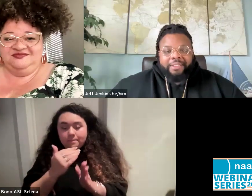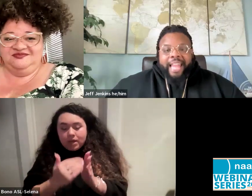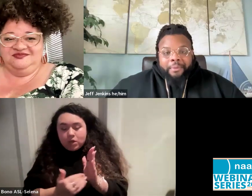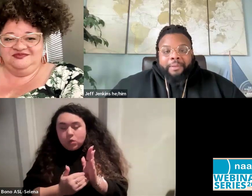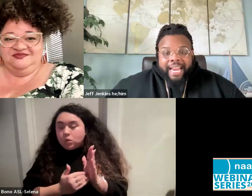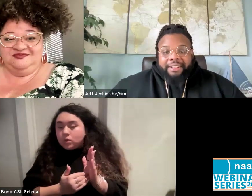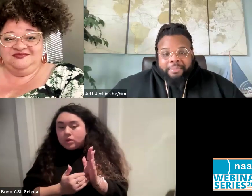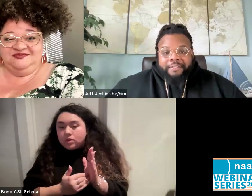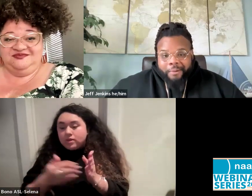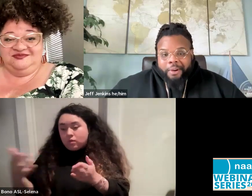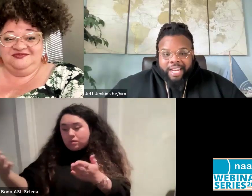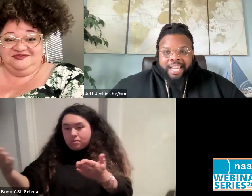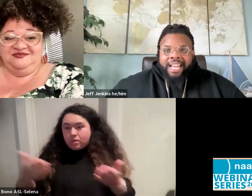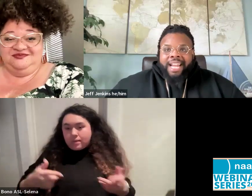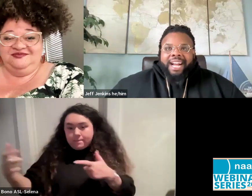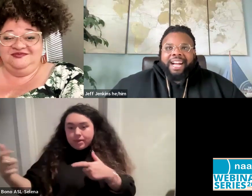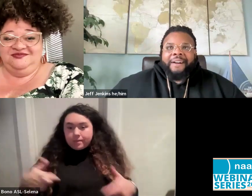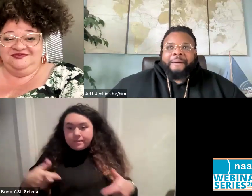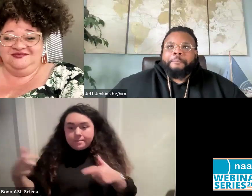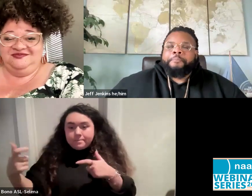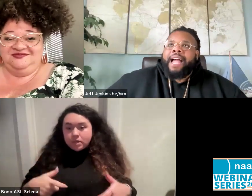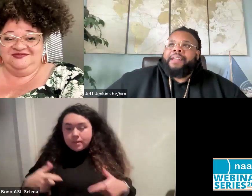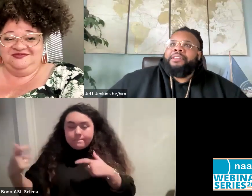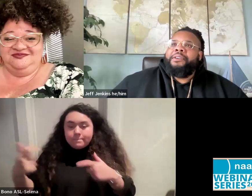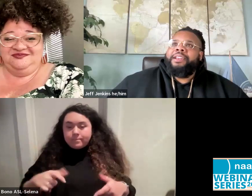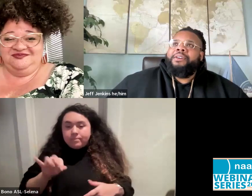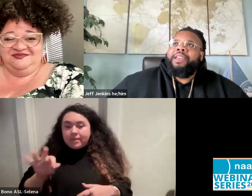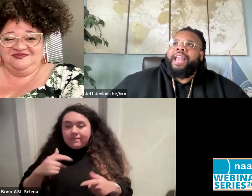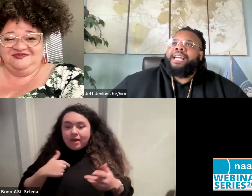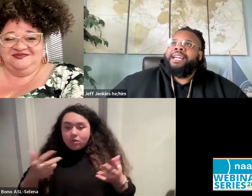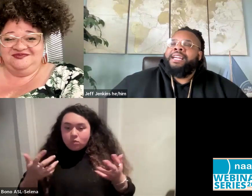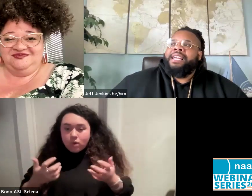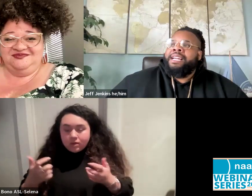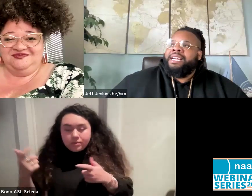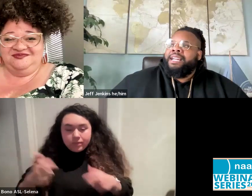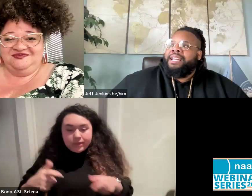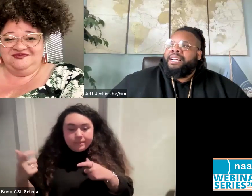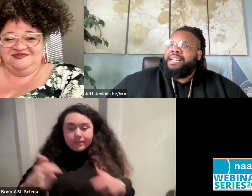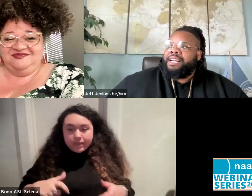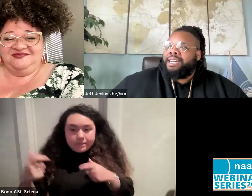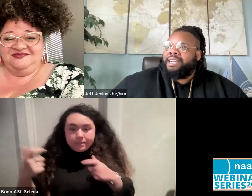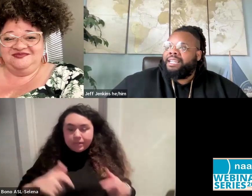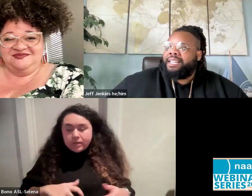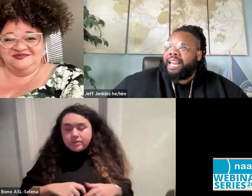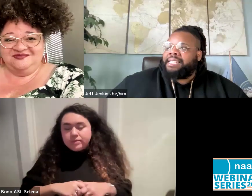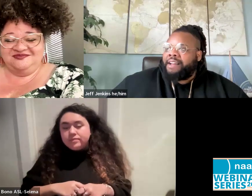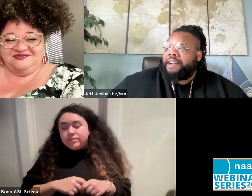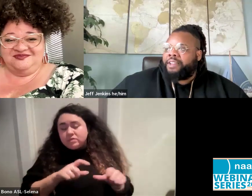and they will bring it out to me if I wanted it. I don't know. You know, I like South Africa.